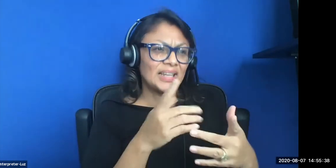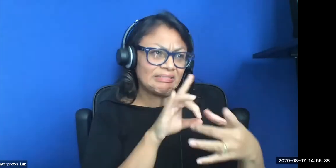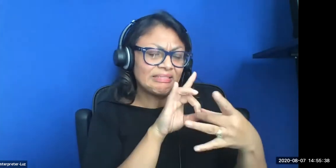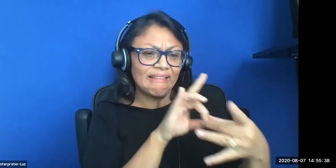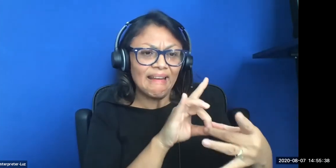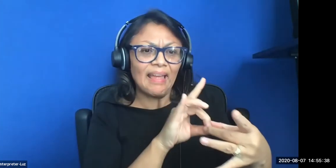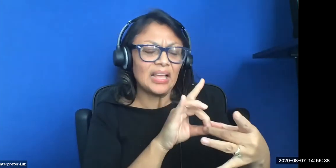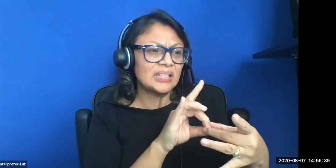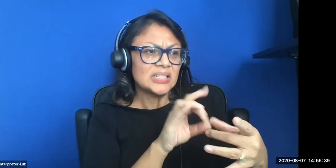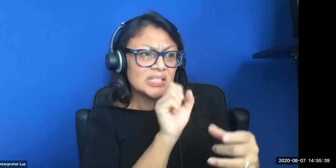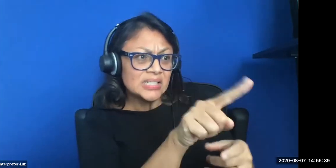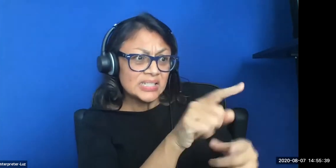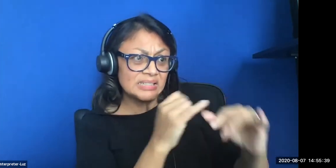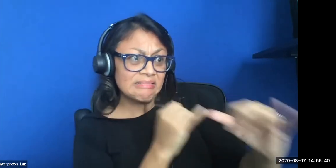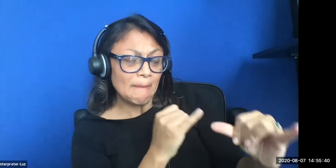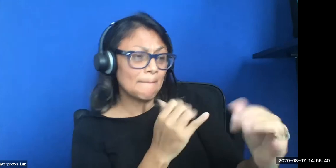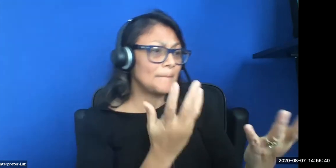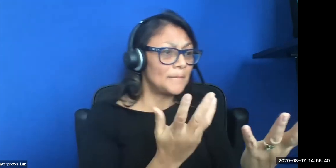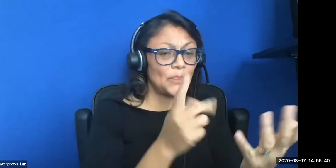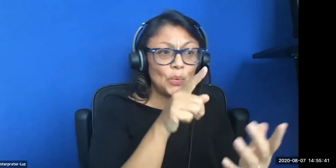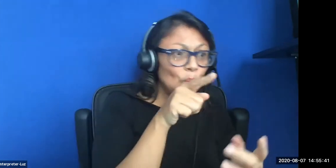Channelle Charest: Maybe have a similar situation that they do. That would be really good.